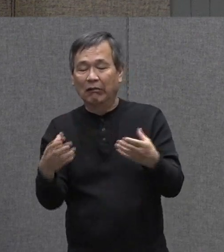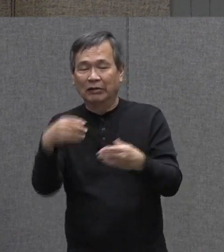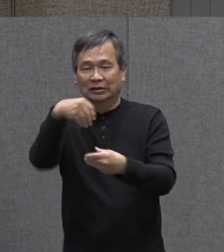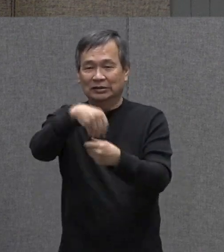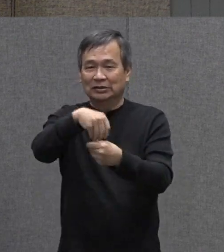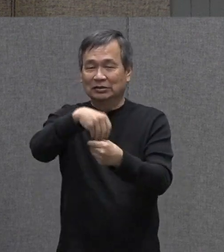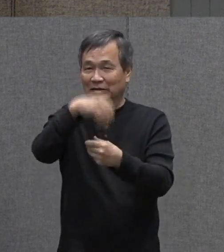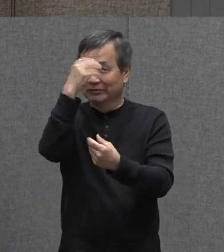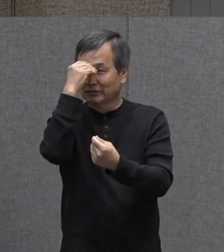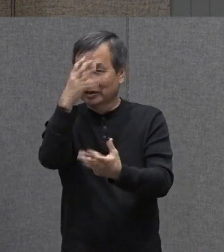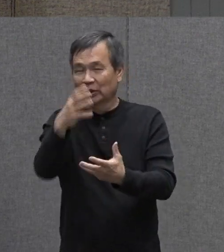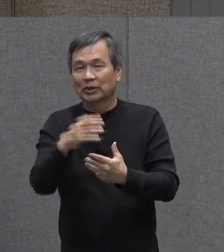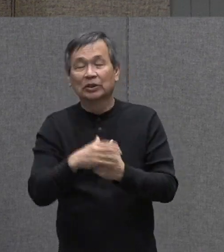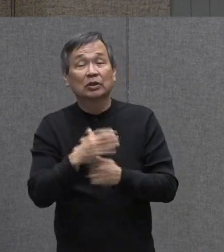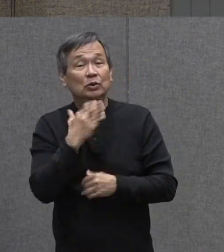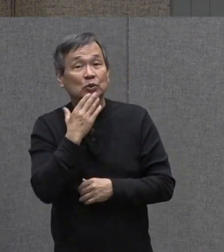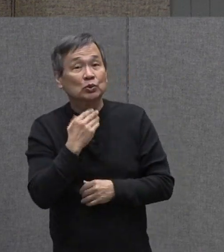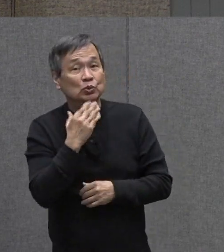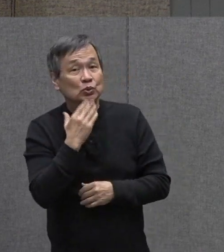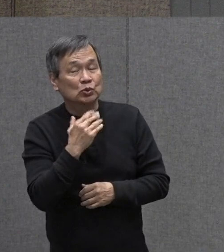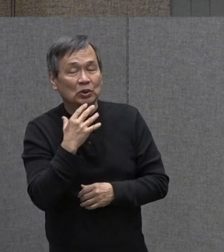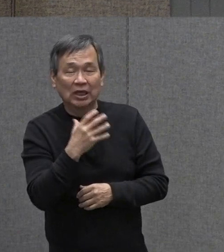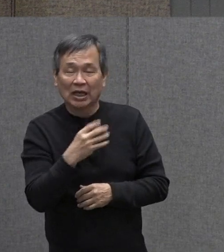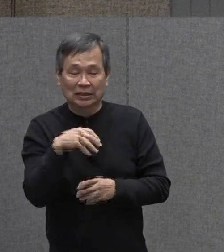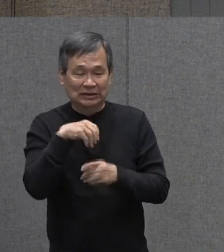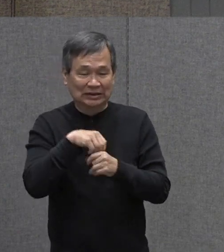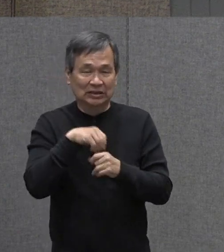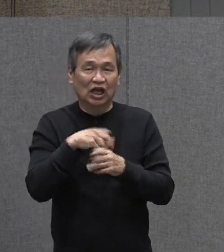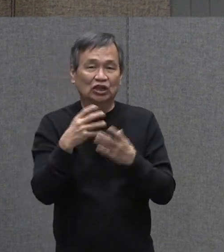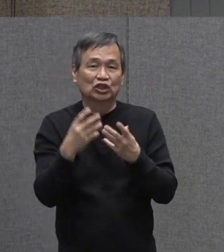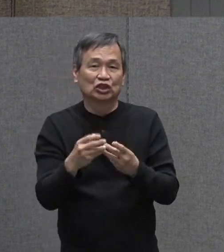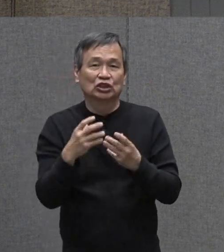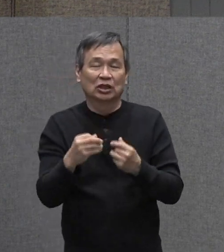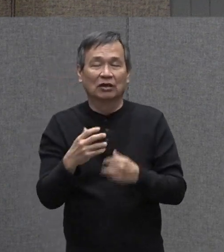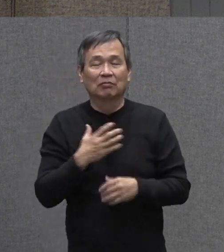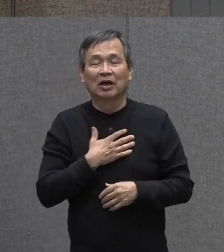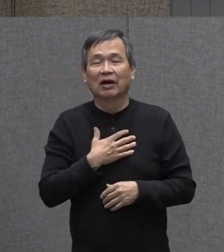they're very sweet and soft. It's one of my favorites.